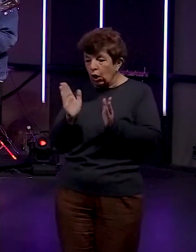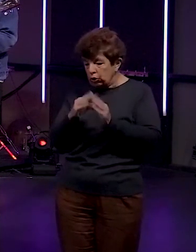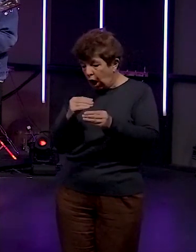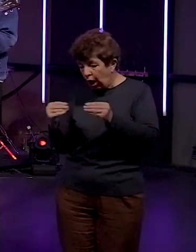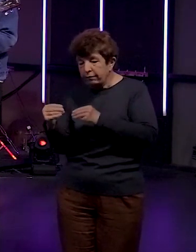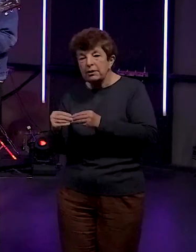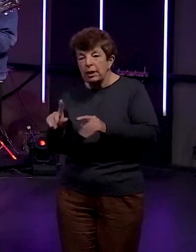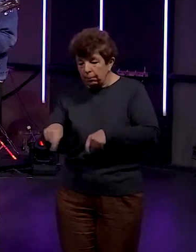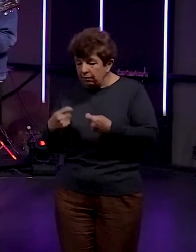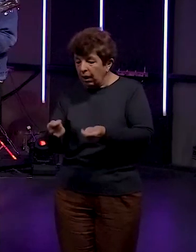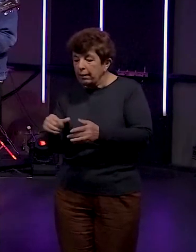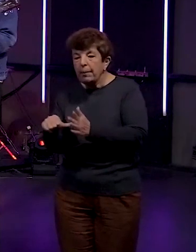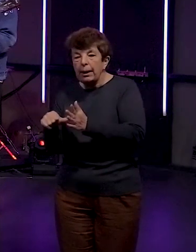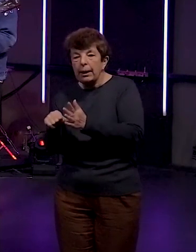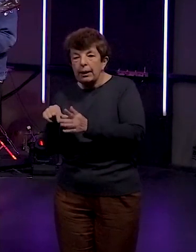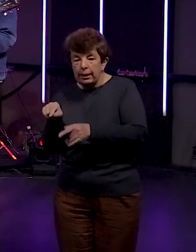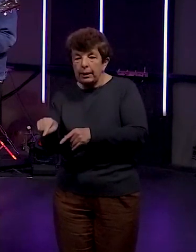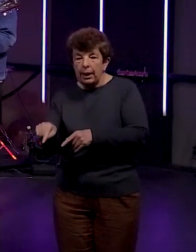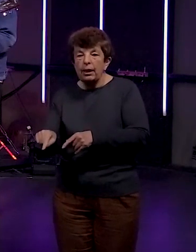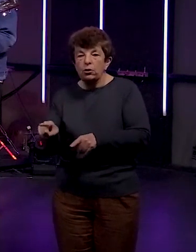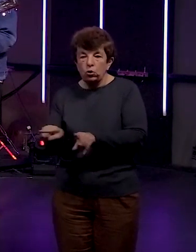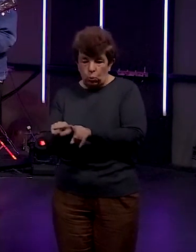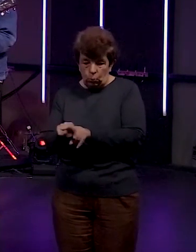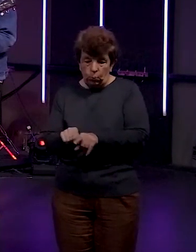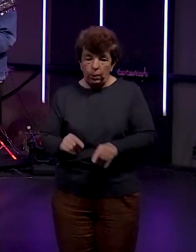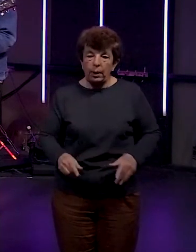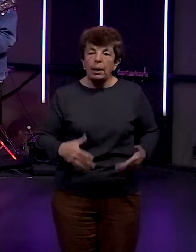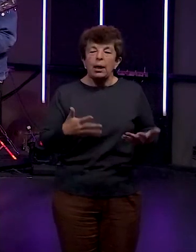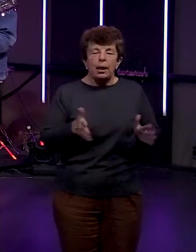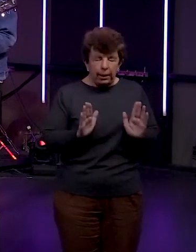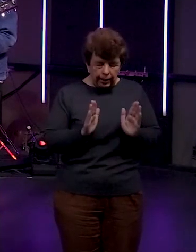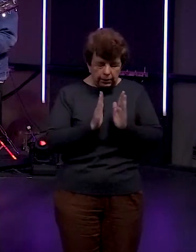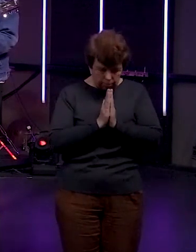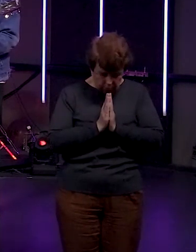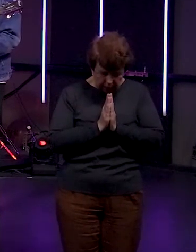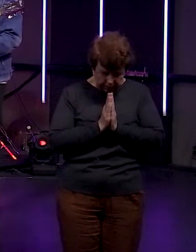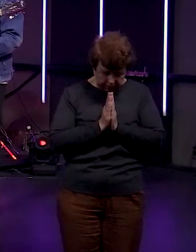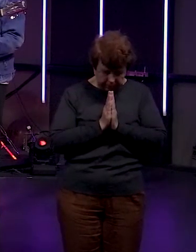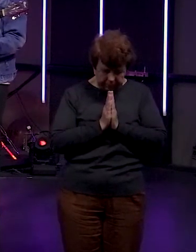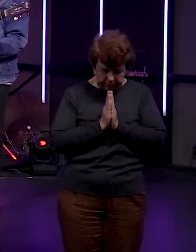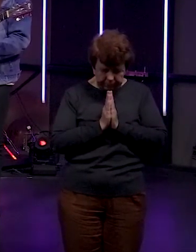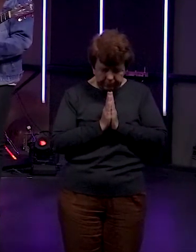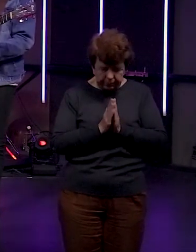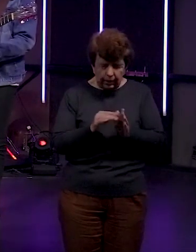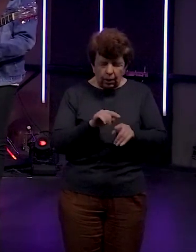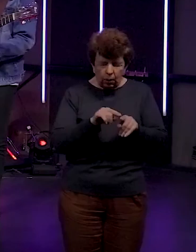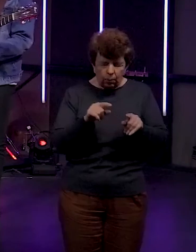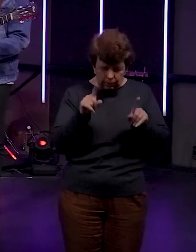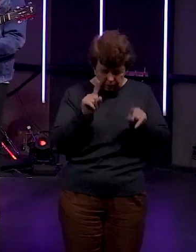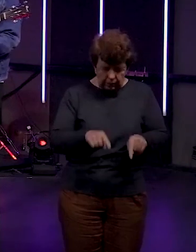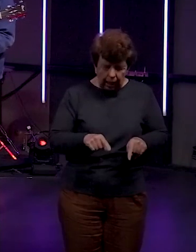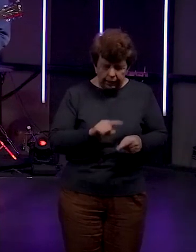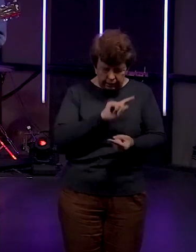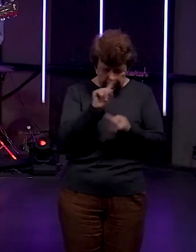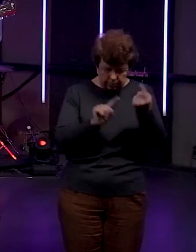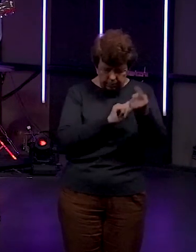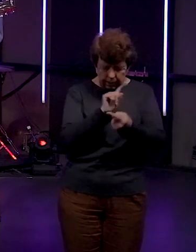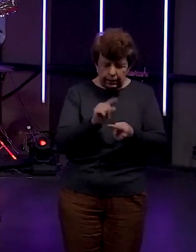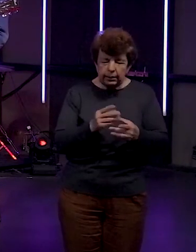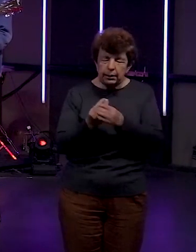person in the office if you wish. But let's bow in prayer and we'll open the service together...